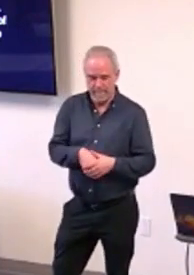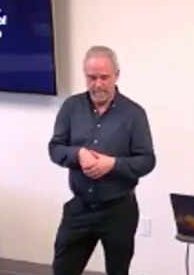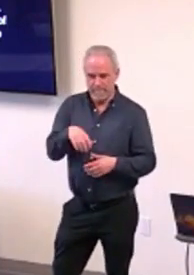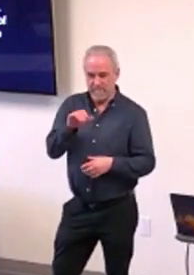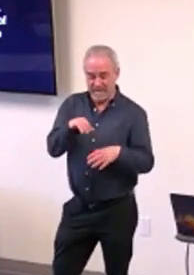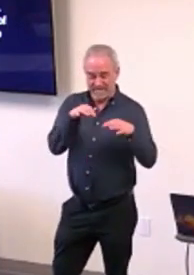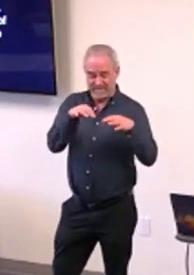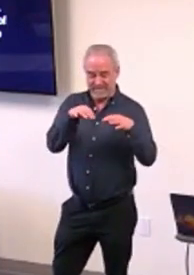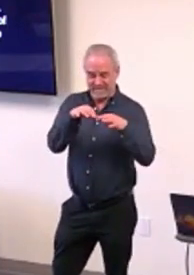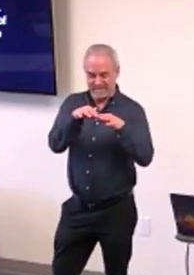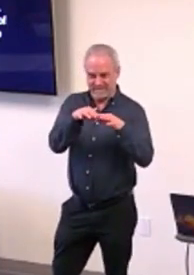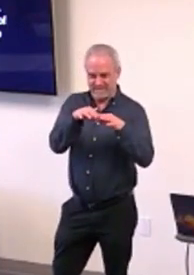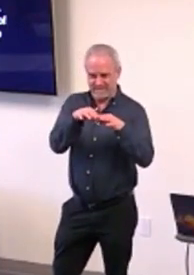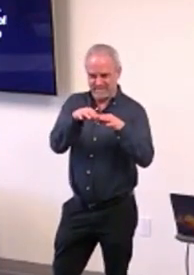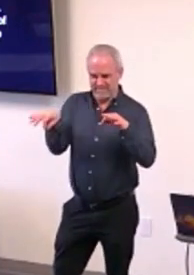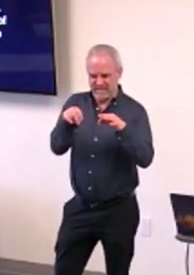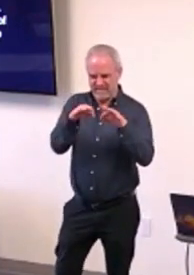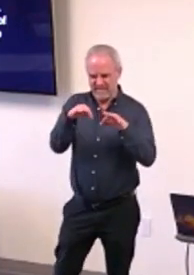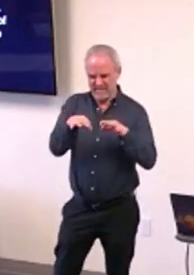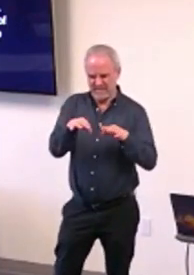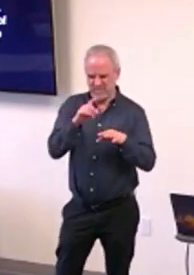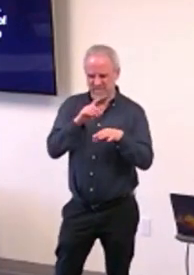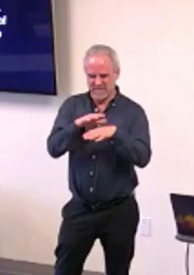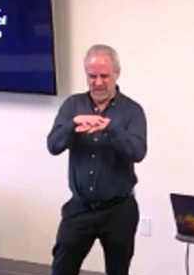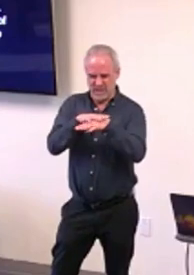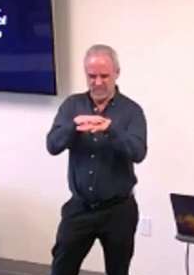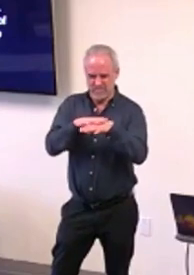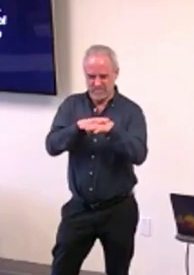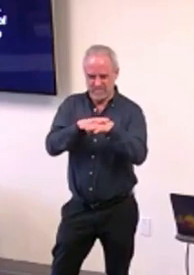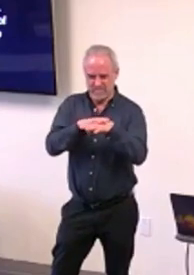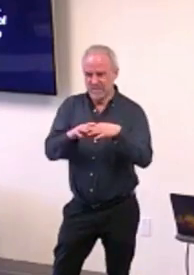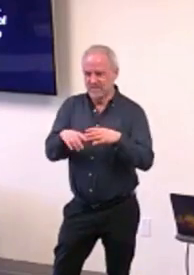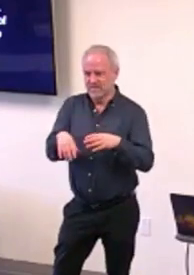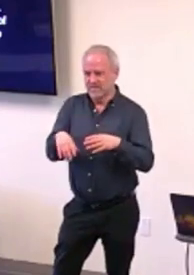And so the working definition that's presented here.